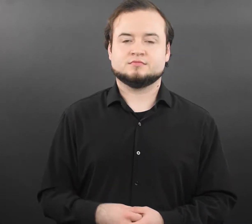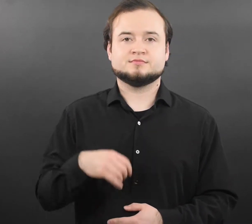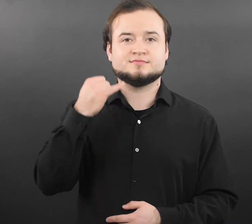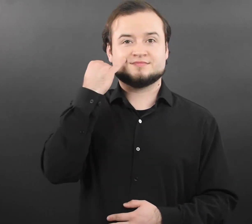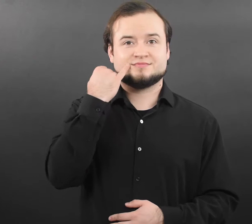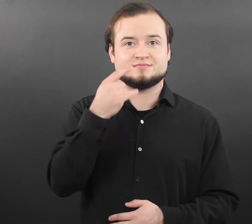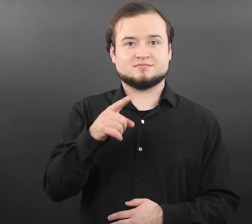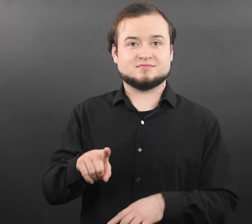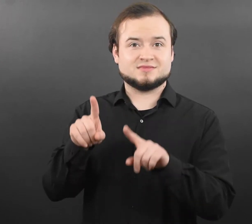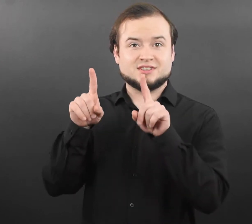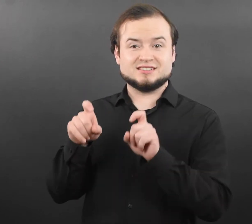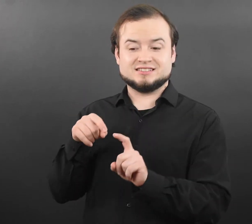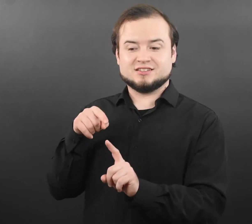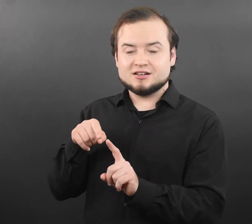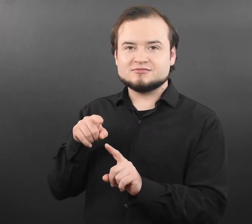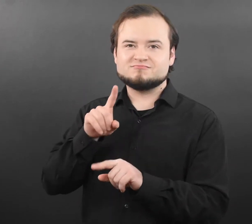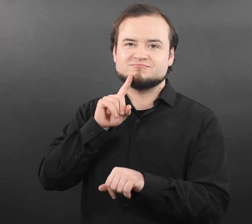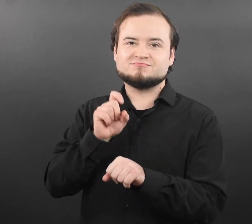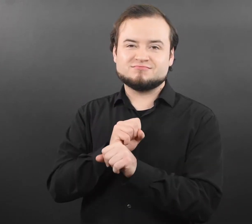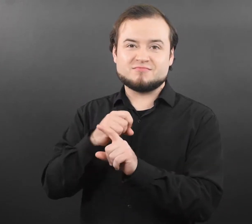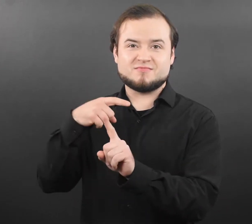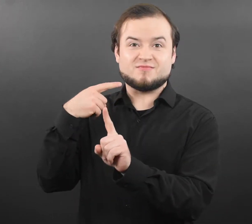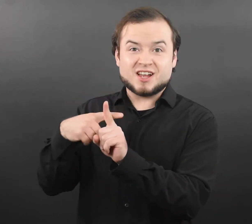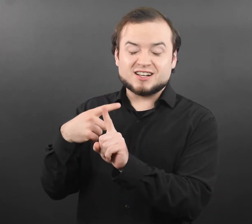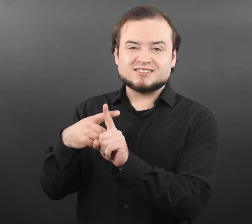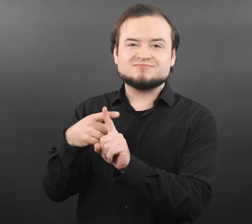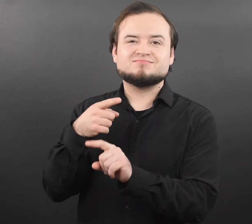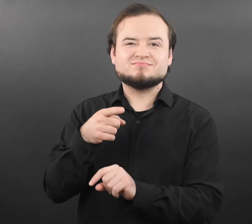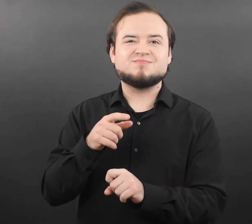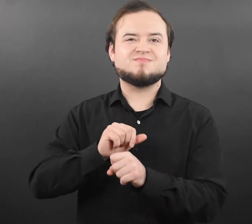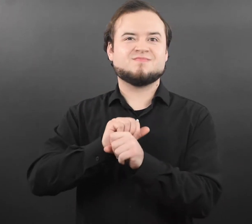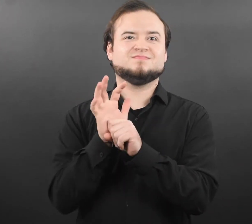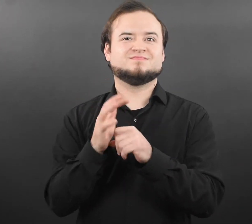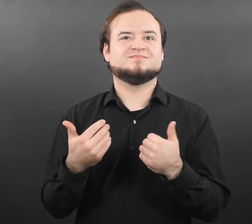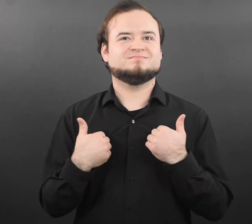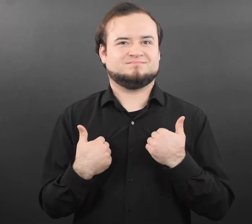If you test positive for COVID-19, you may spread it to others